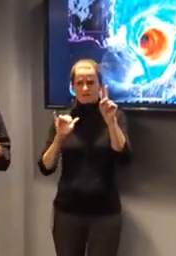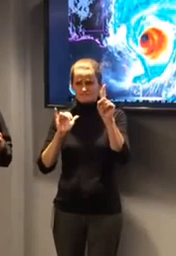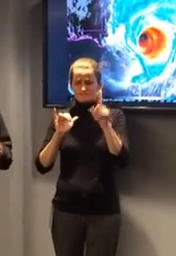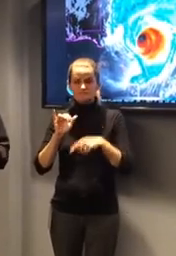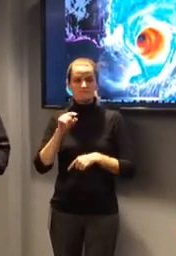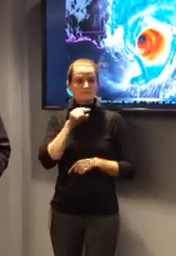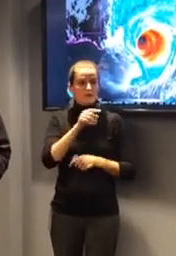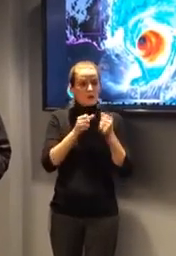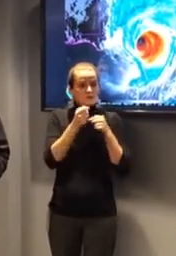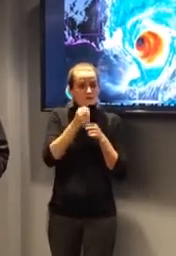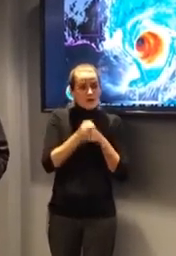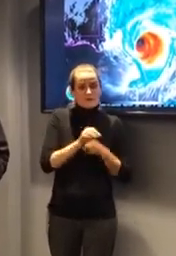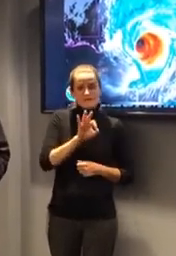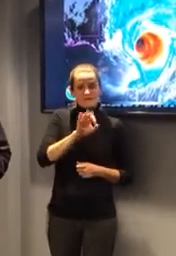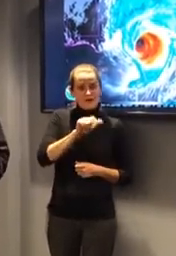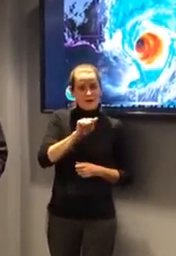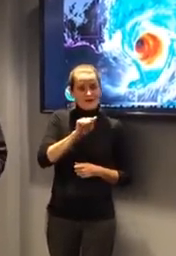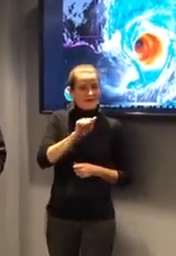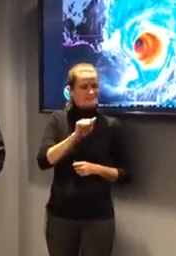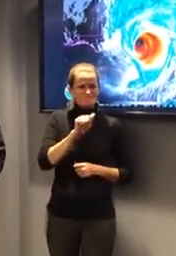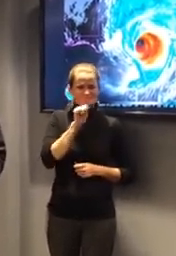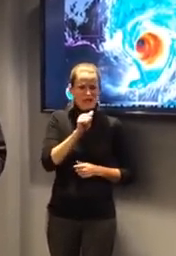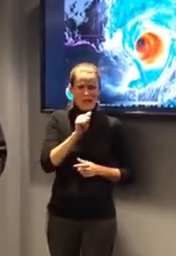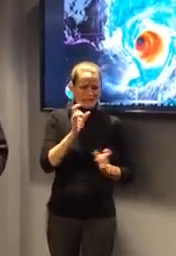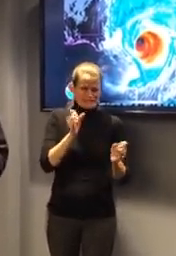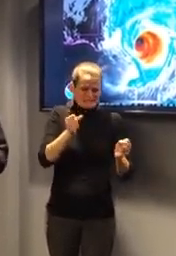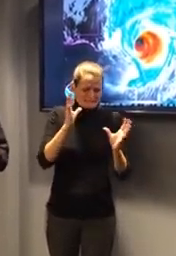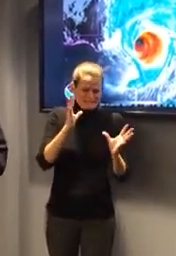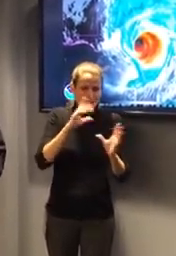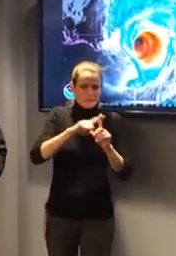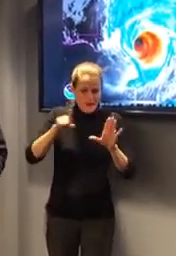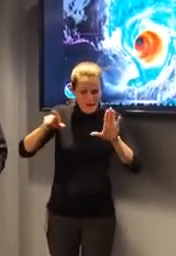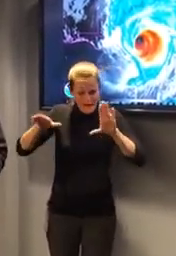are seeing significant impacts up and down the Florida coast, and we are very concerned